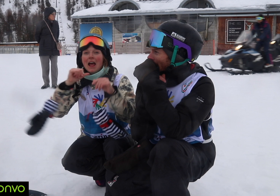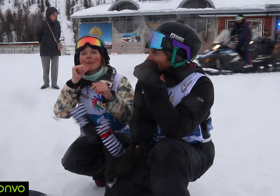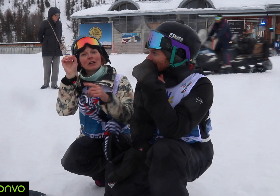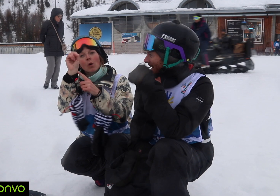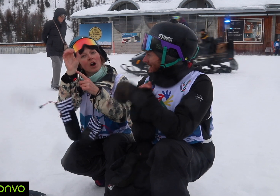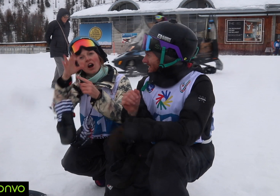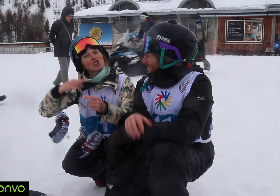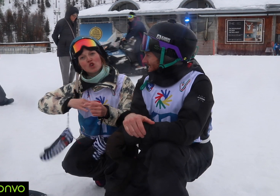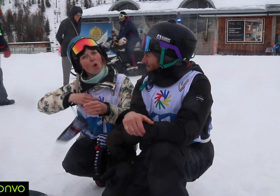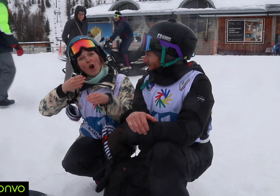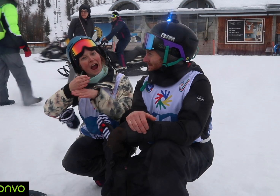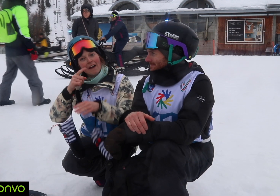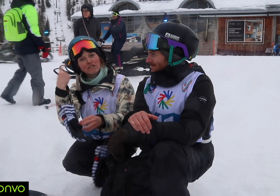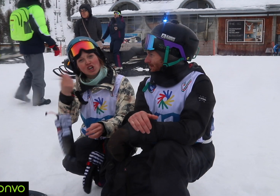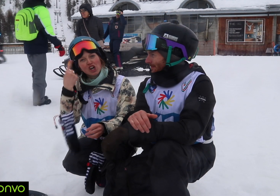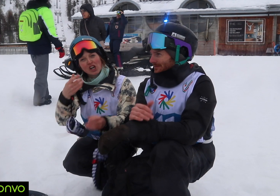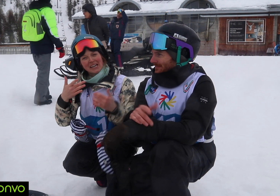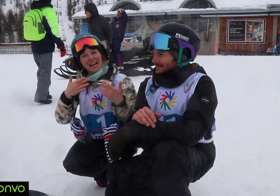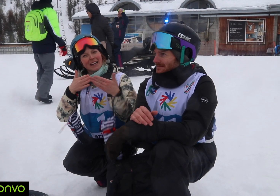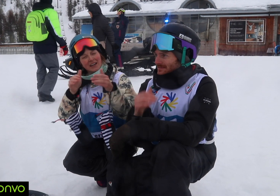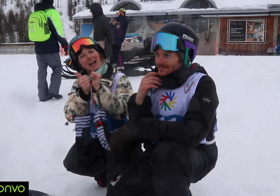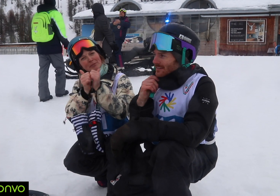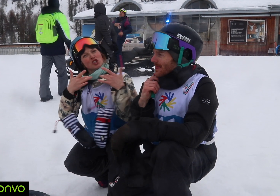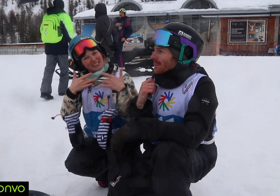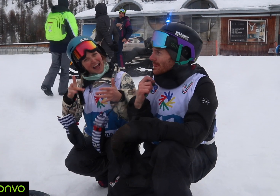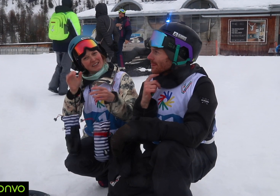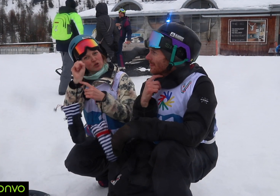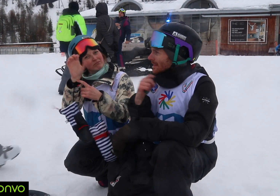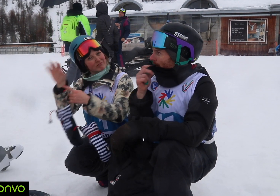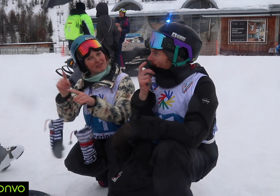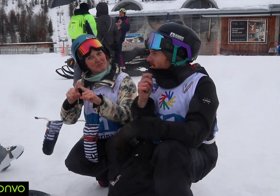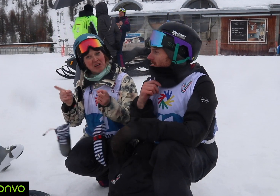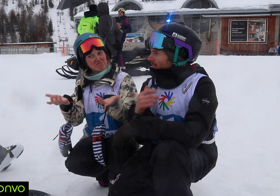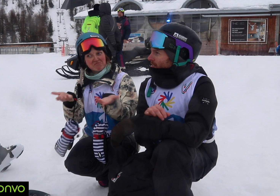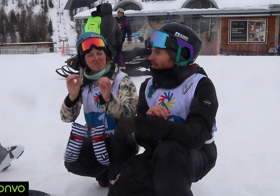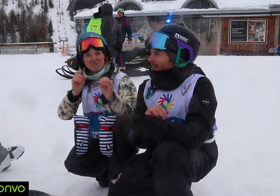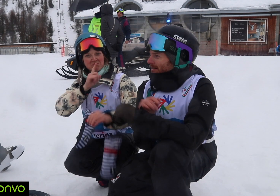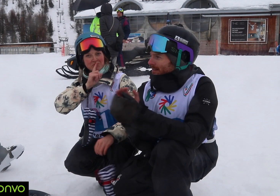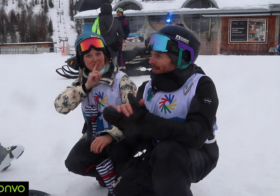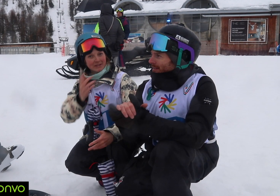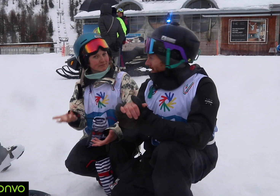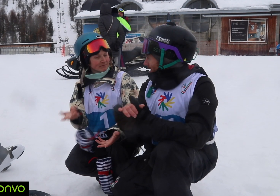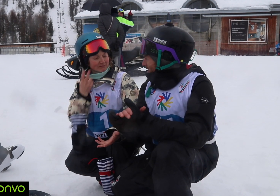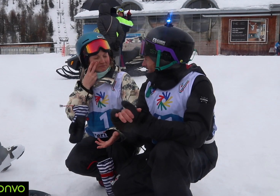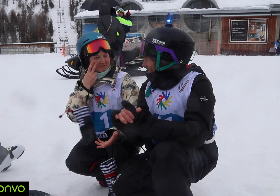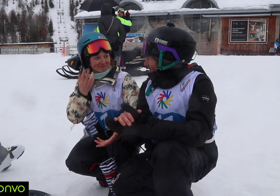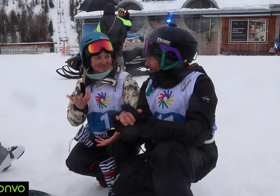They don’t announce the scores after our runs. In other competitions, they tend to announce the score immediately, but they haven’t said anything yet.